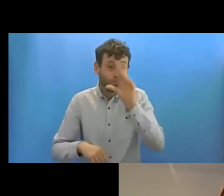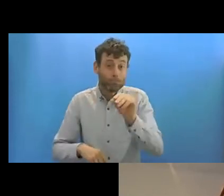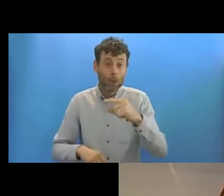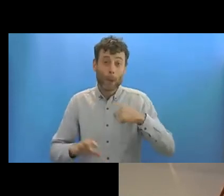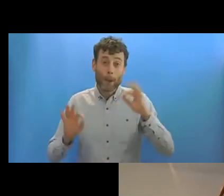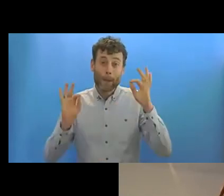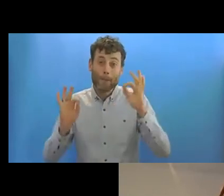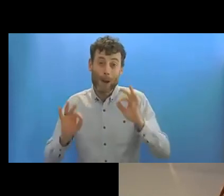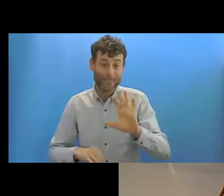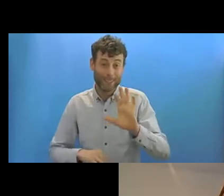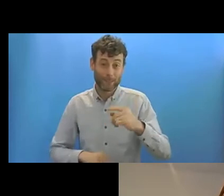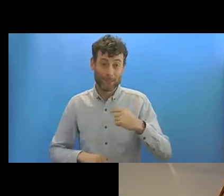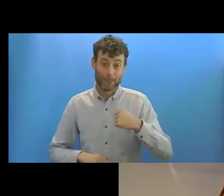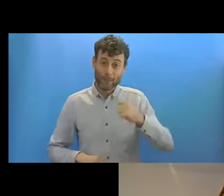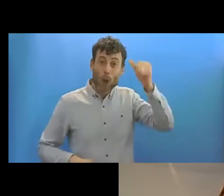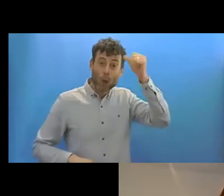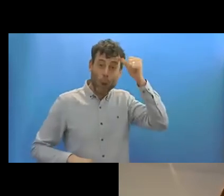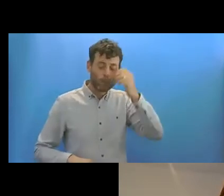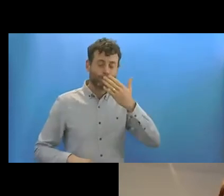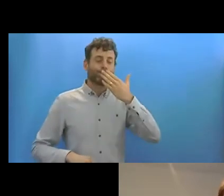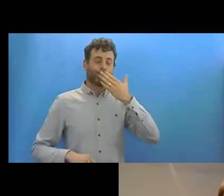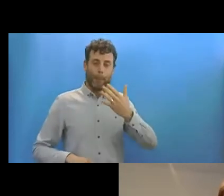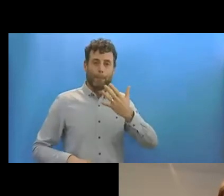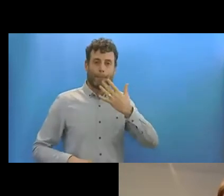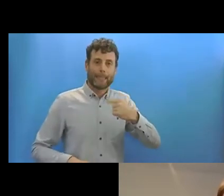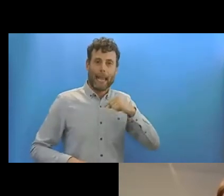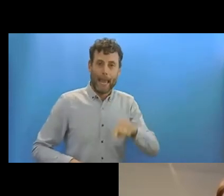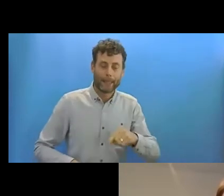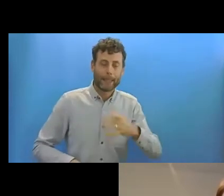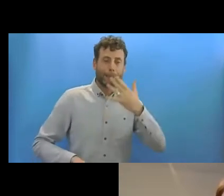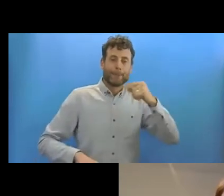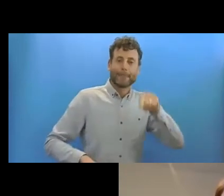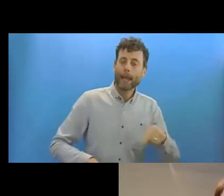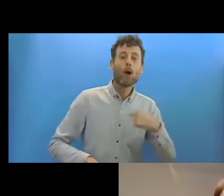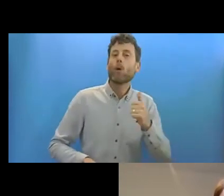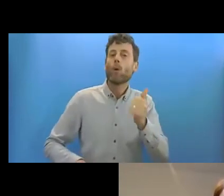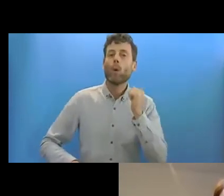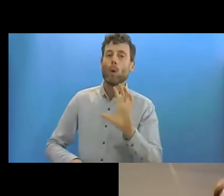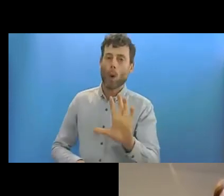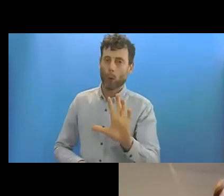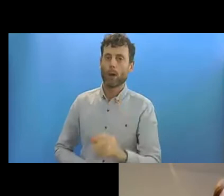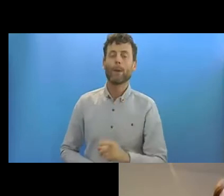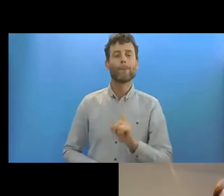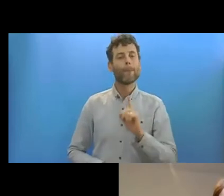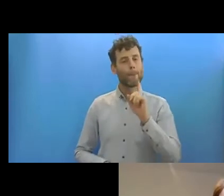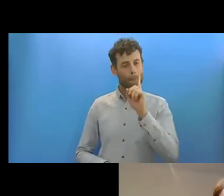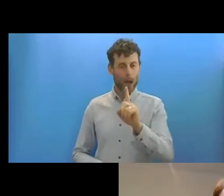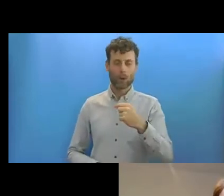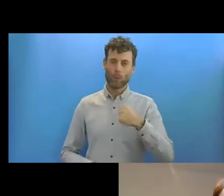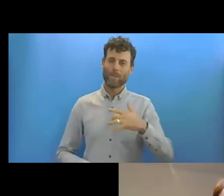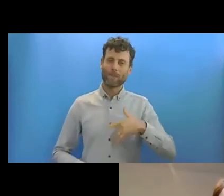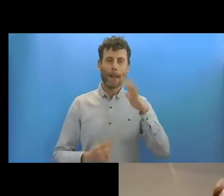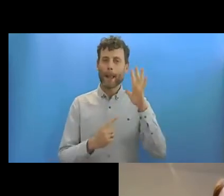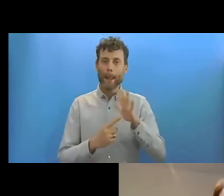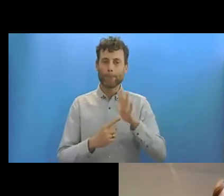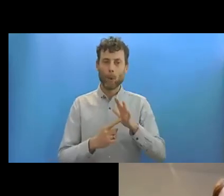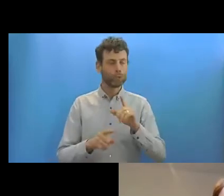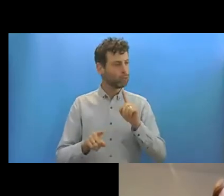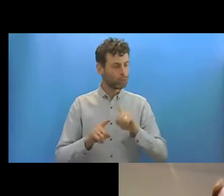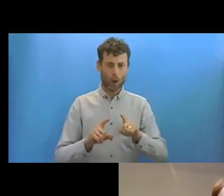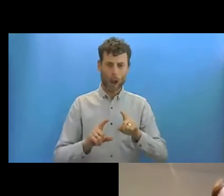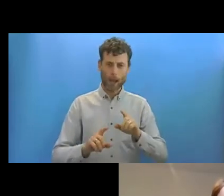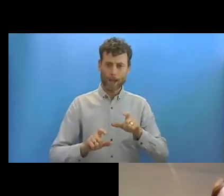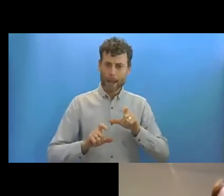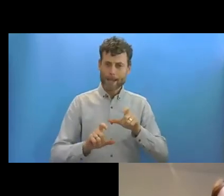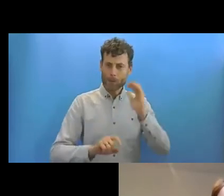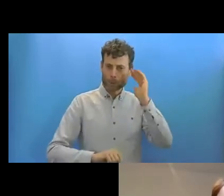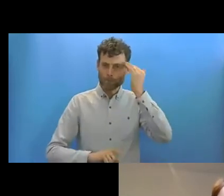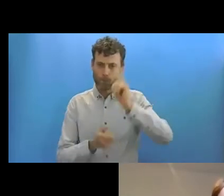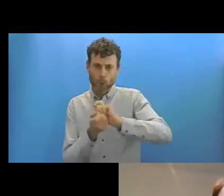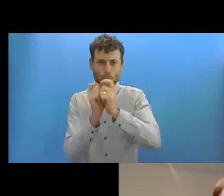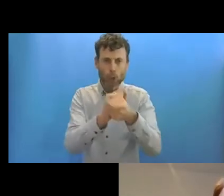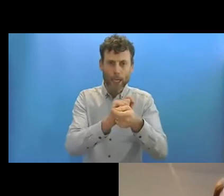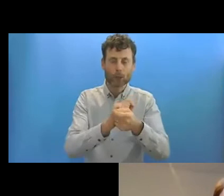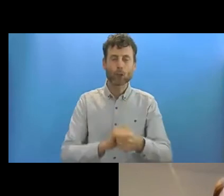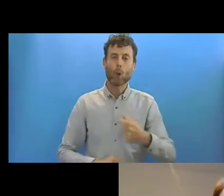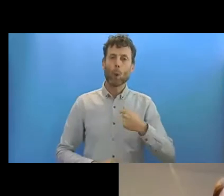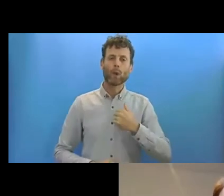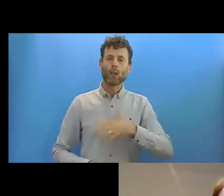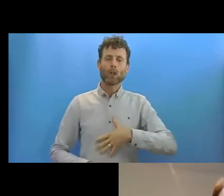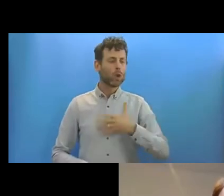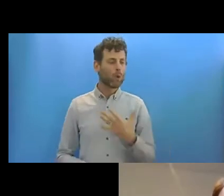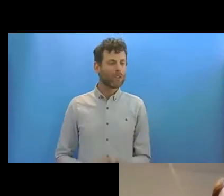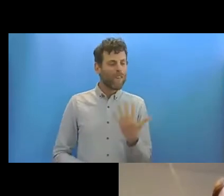As everybody is saying, it's new to all of us. We will all make mistakes and that's OK, we're all OK with that. We're all OK with the fact that we are trying to do -